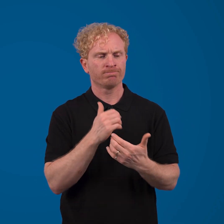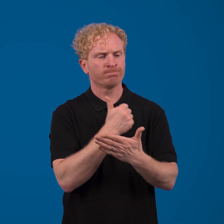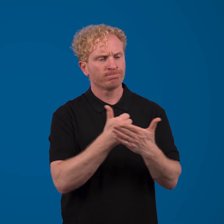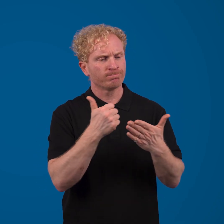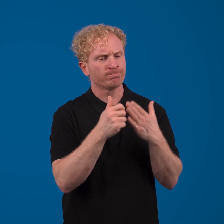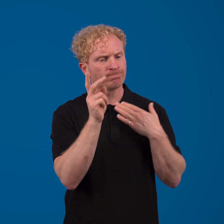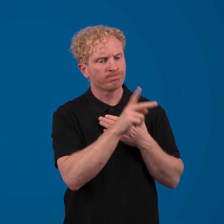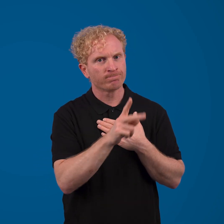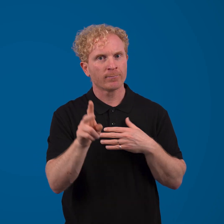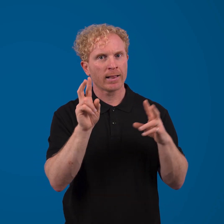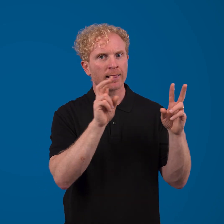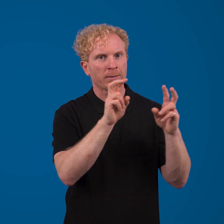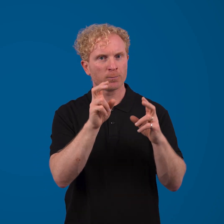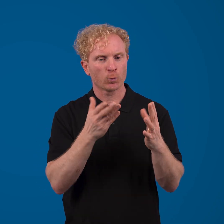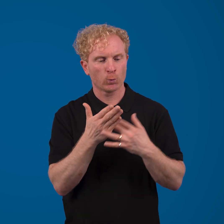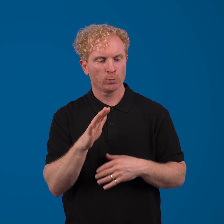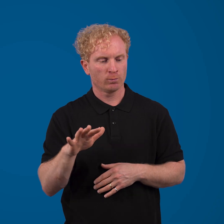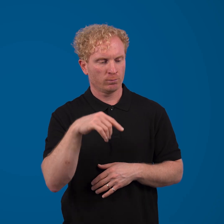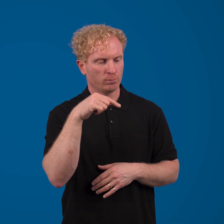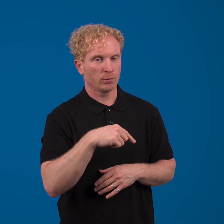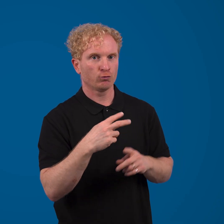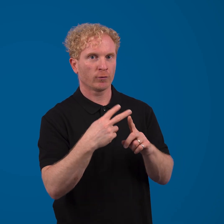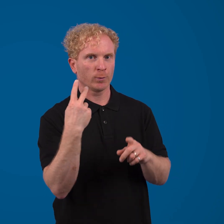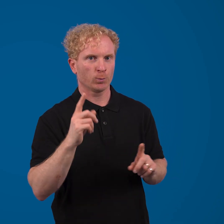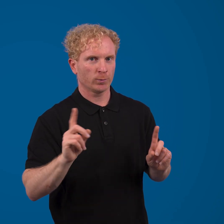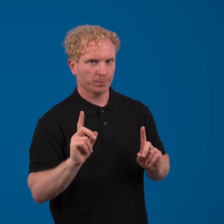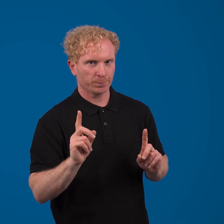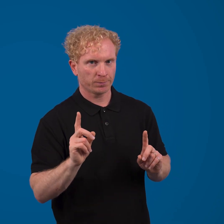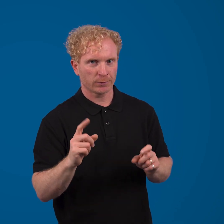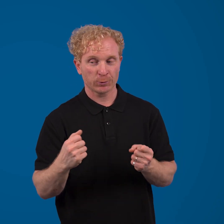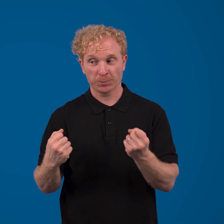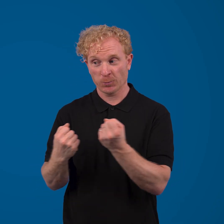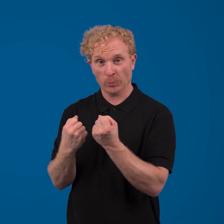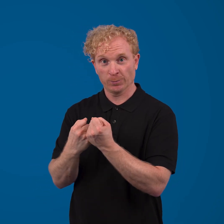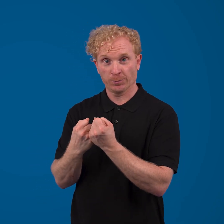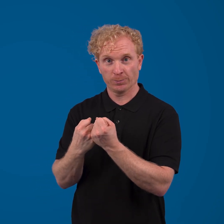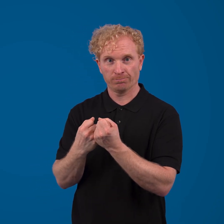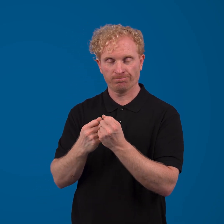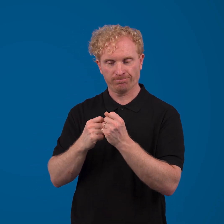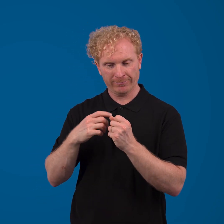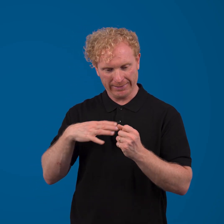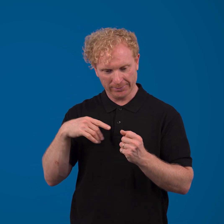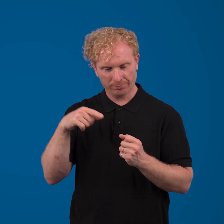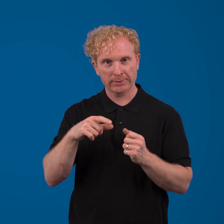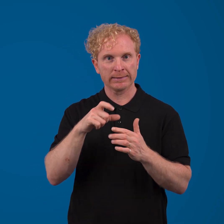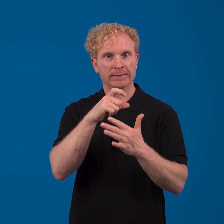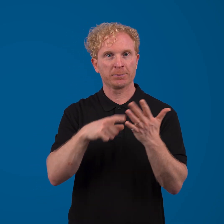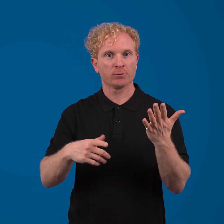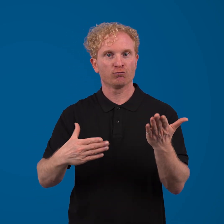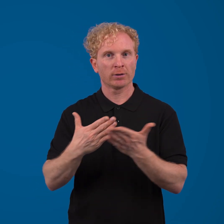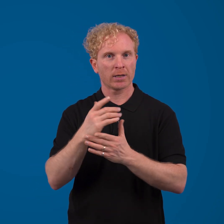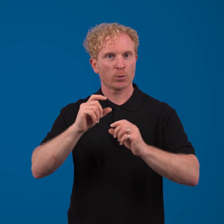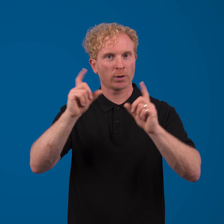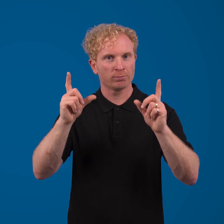A consistent theme across the Review was support for disability rights awareness,